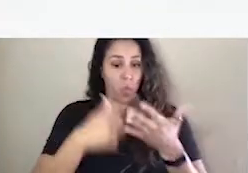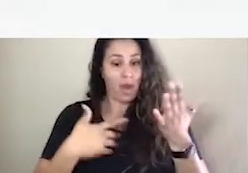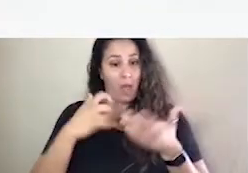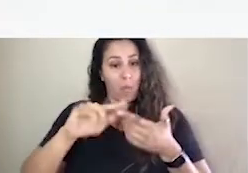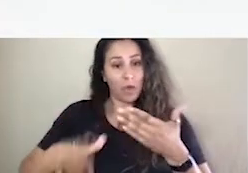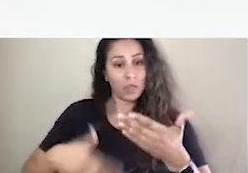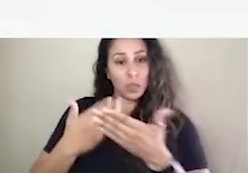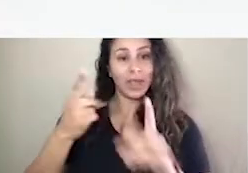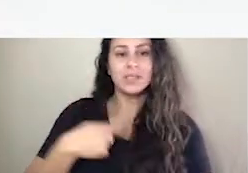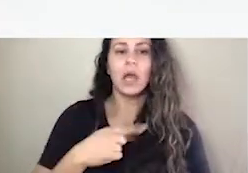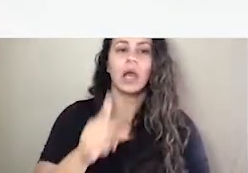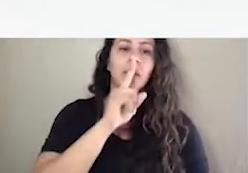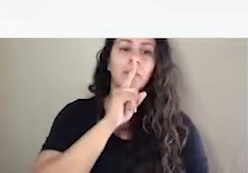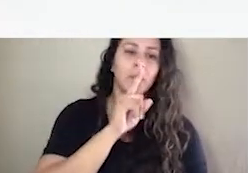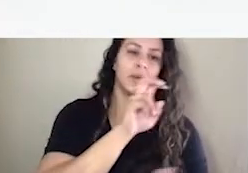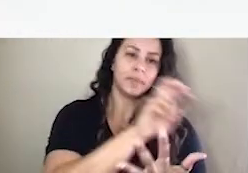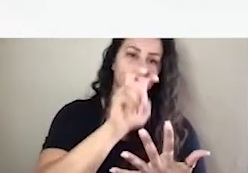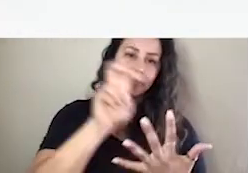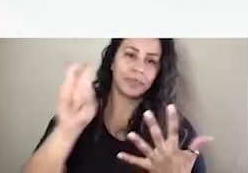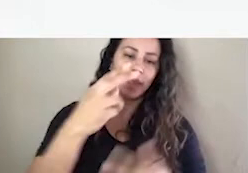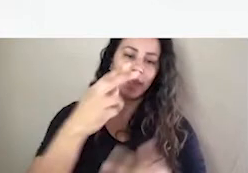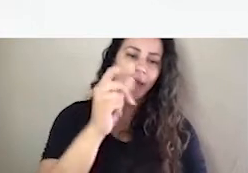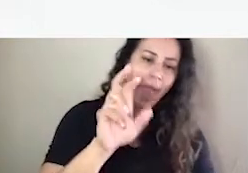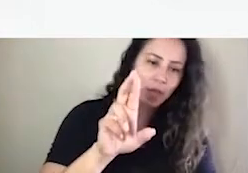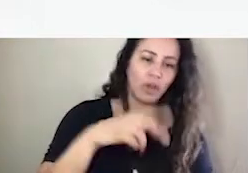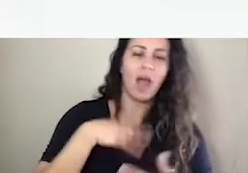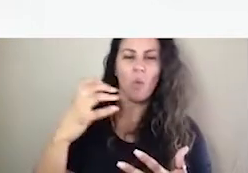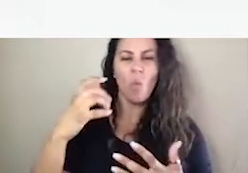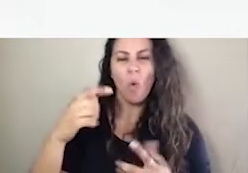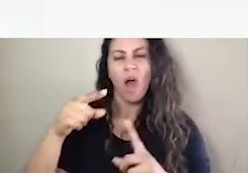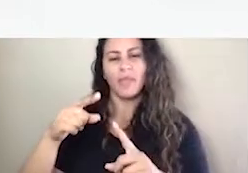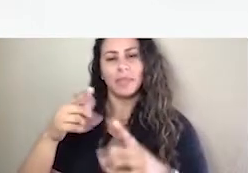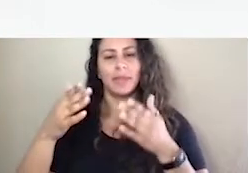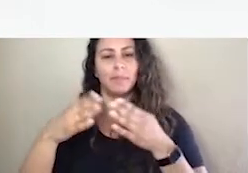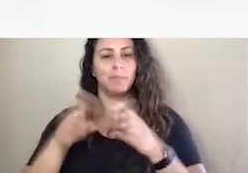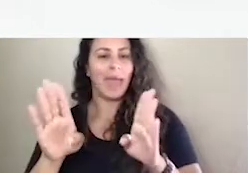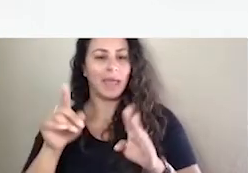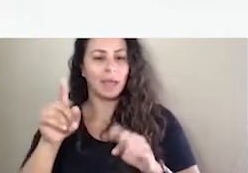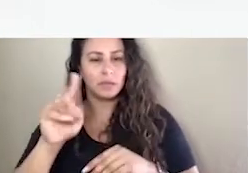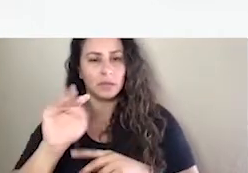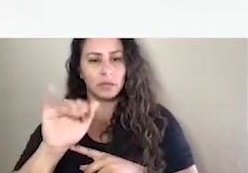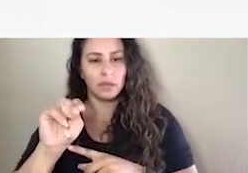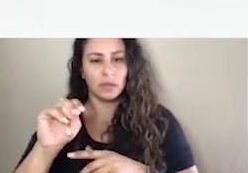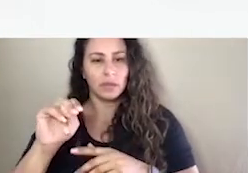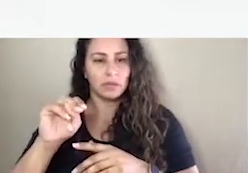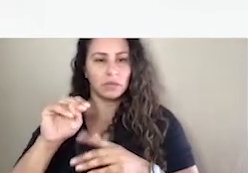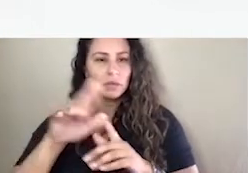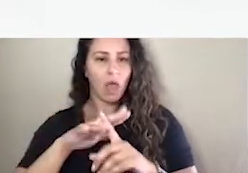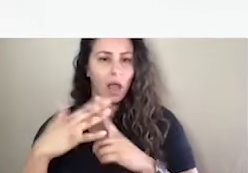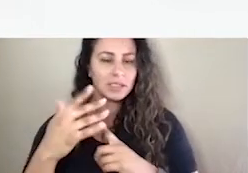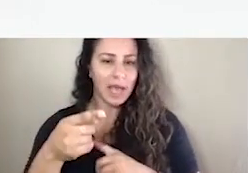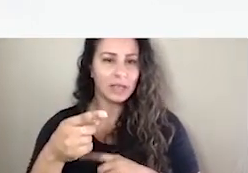TIME AND GET TO THE MAIN CONTENT. THIS ALLOWS ME TO SKIP TO THE MAIN CONTENT AND NOT TAB THROUGH THE HEADING CONTENT.